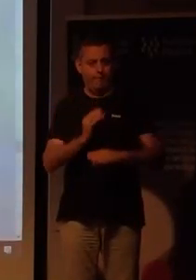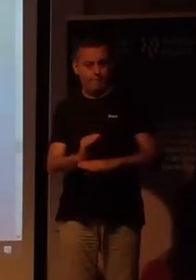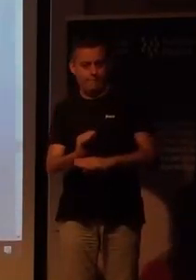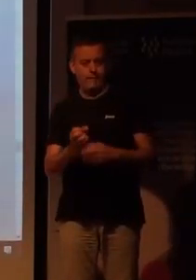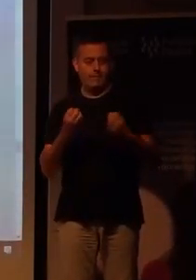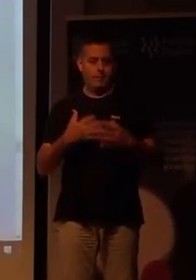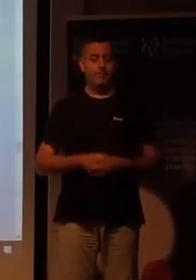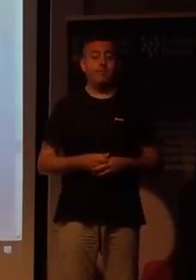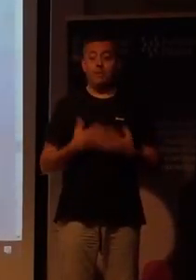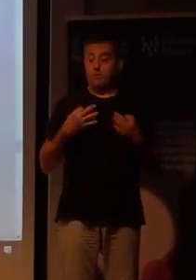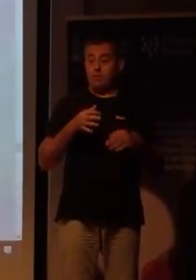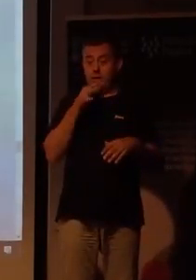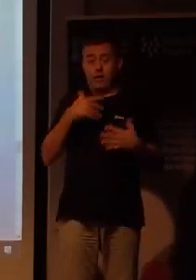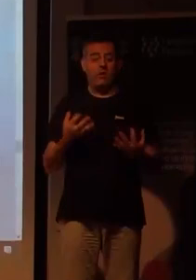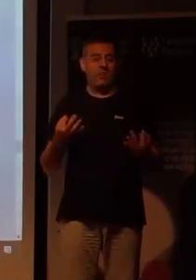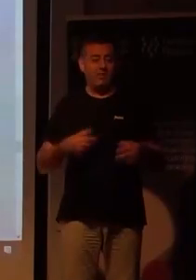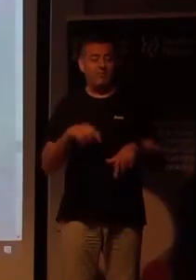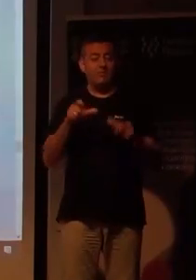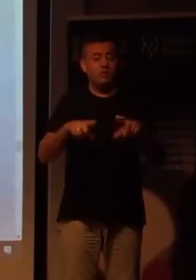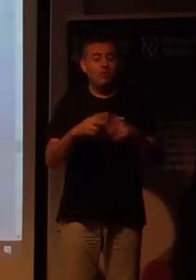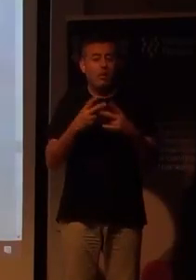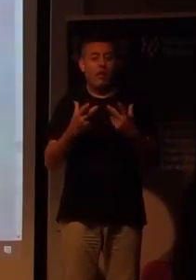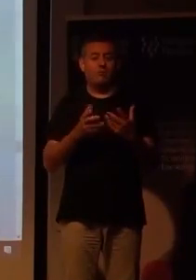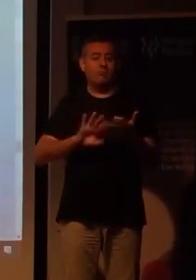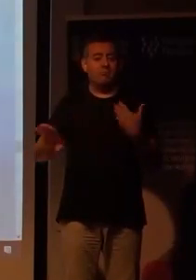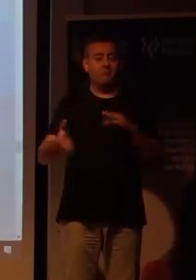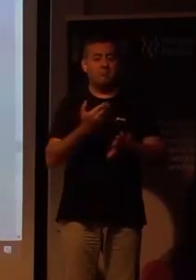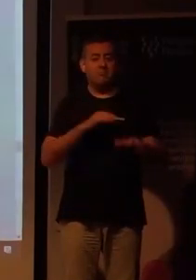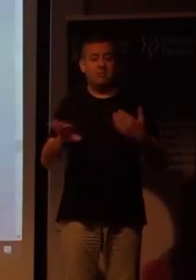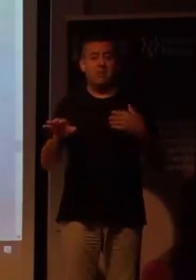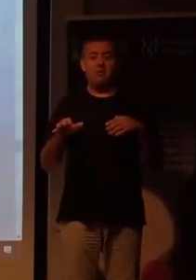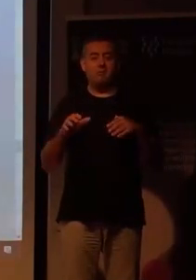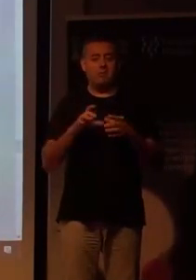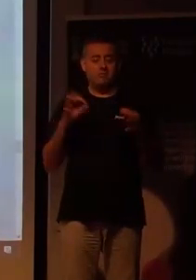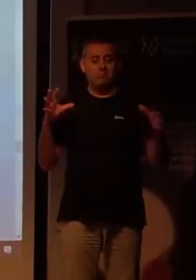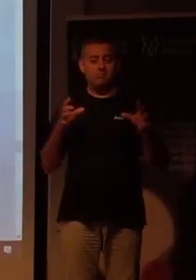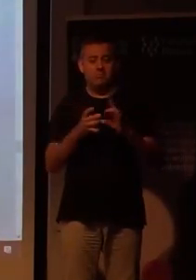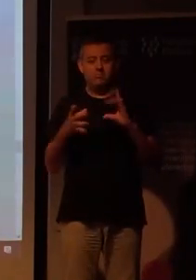of so much social fracture and polarisation, well, it is not a minor thing, and that is why we are very interested in it.